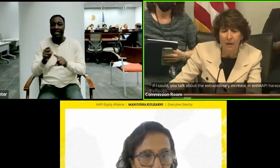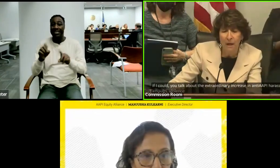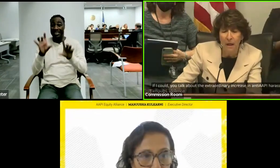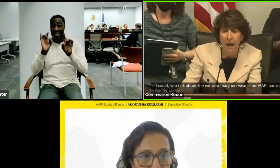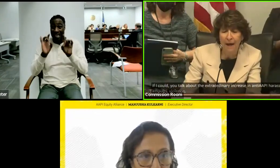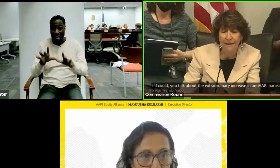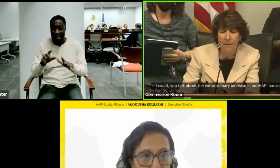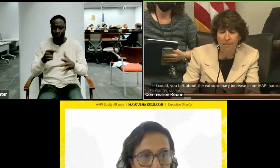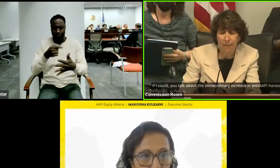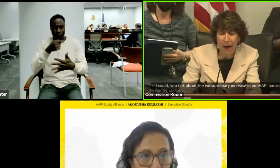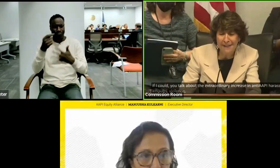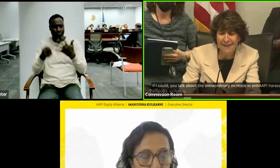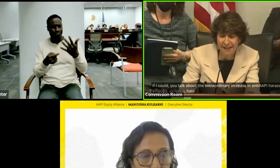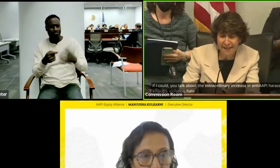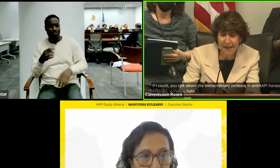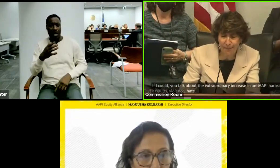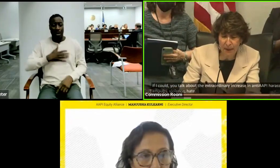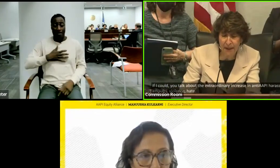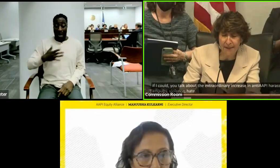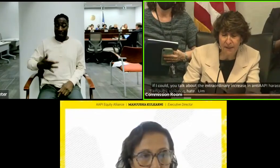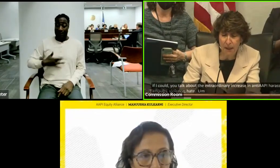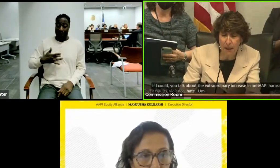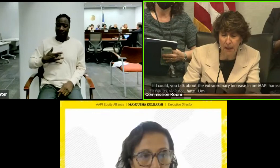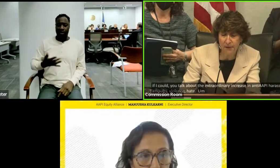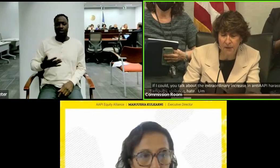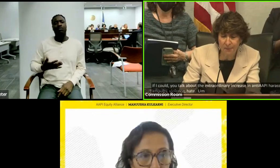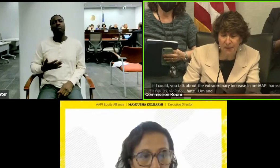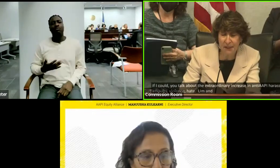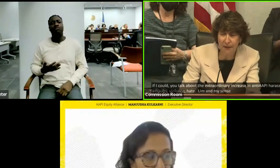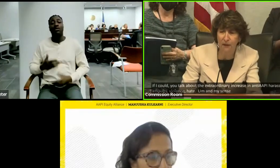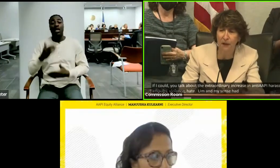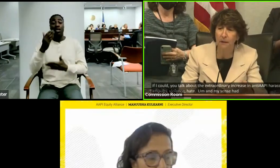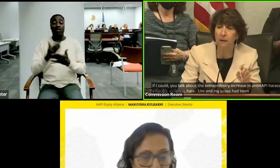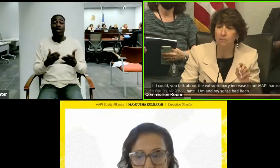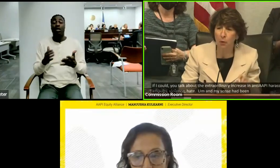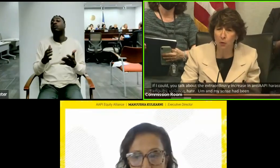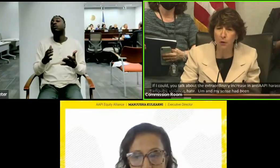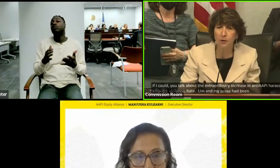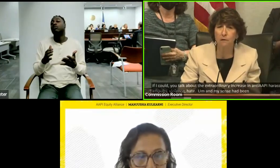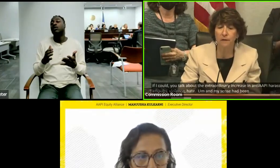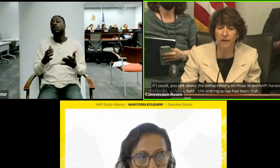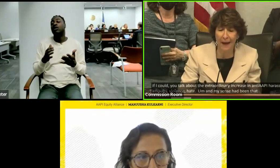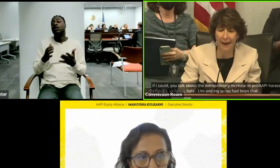Um and my sense had been that some significant component of